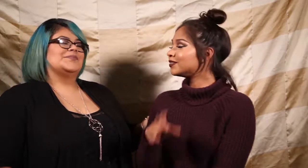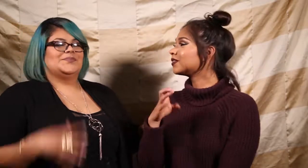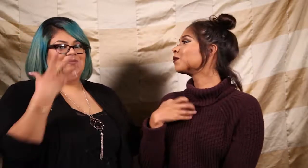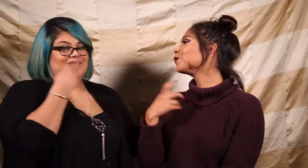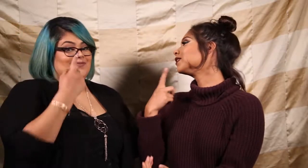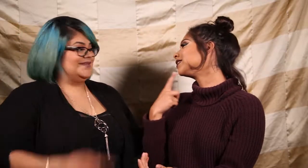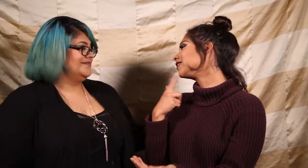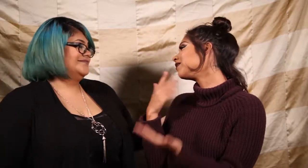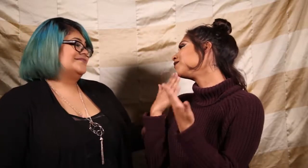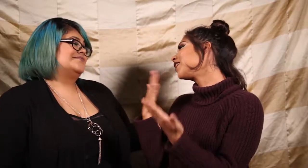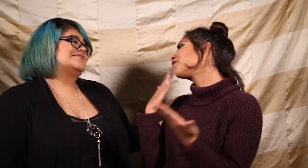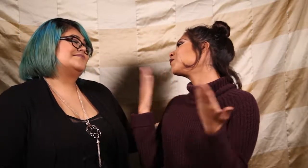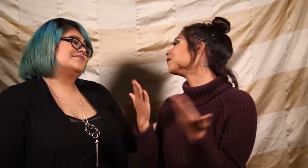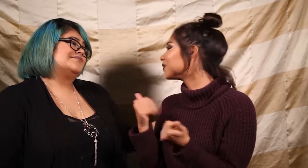Beautiful.. i want to say thank you for being here with me!!